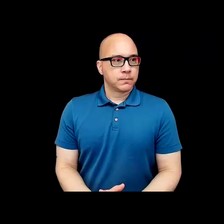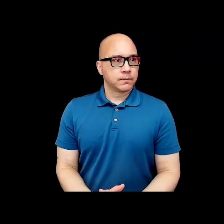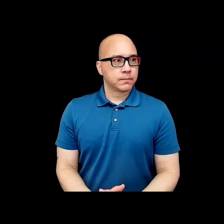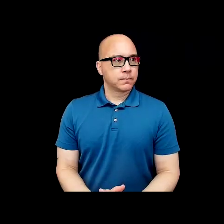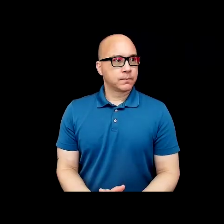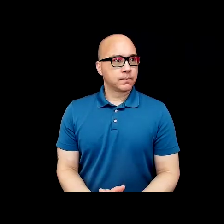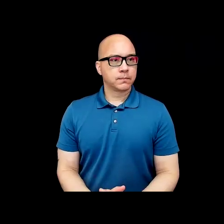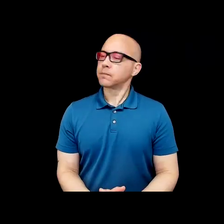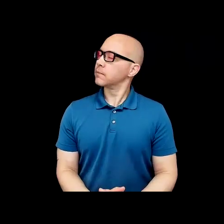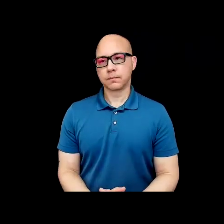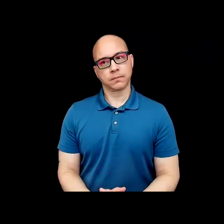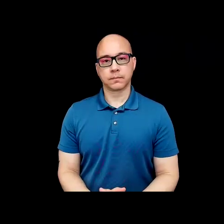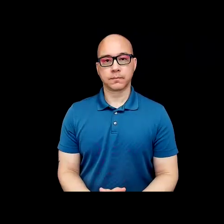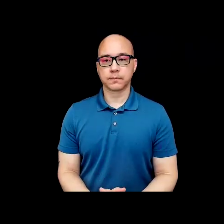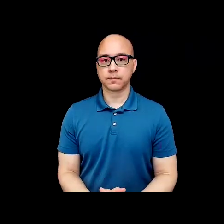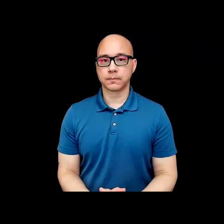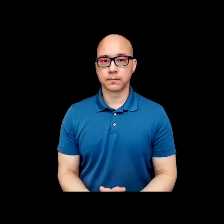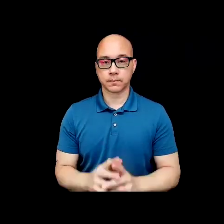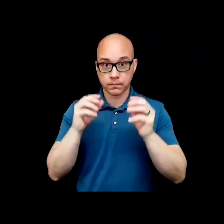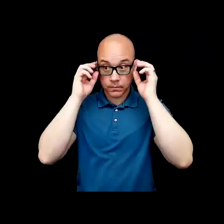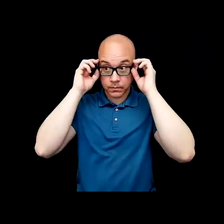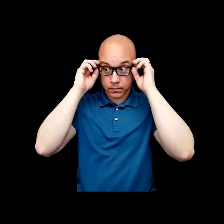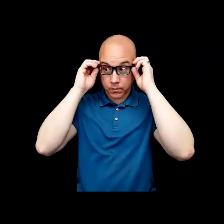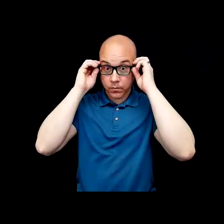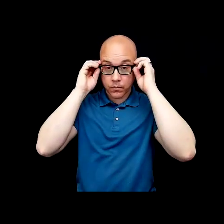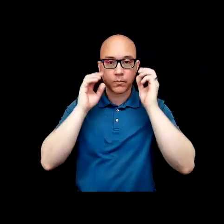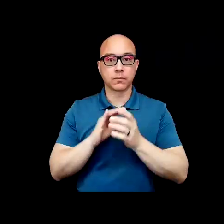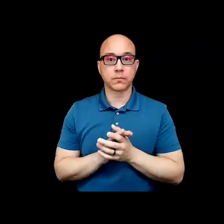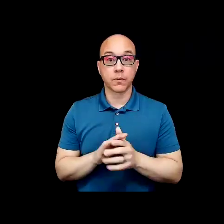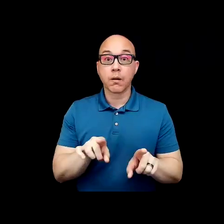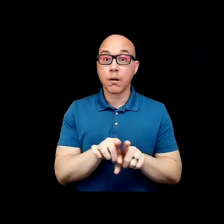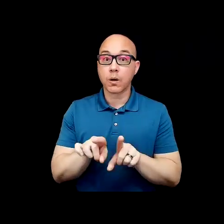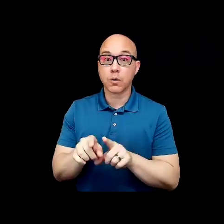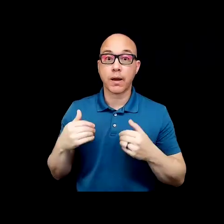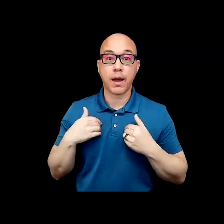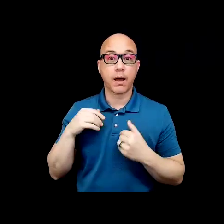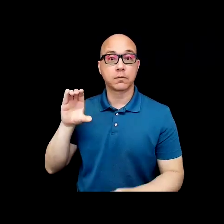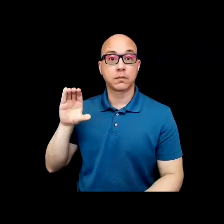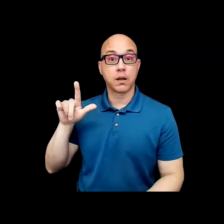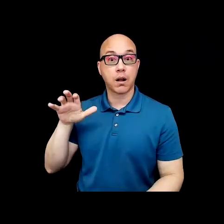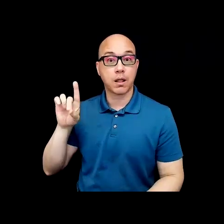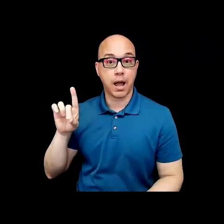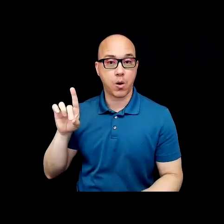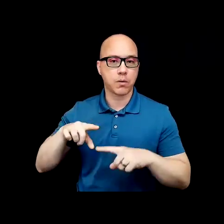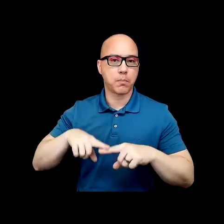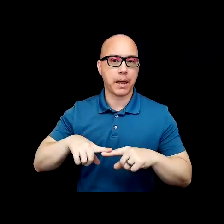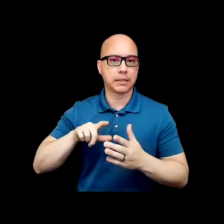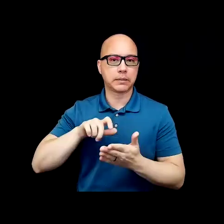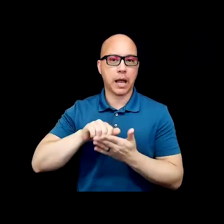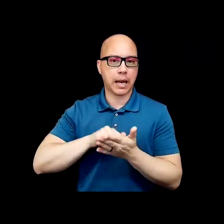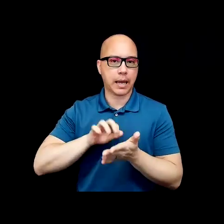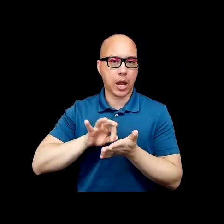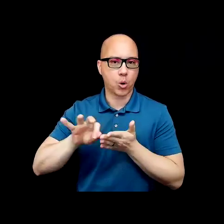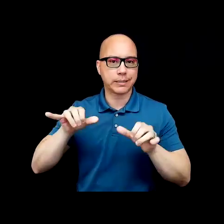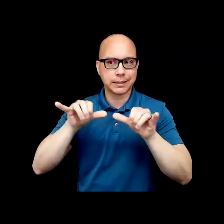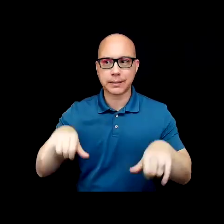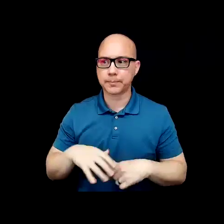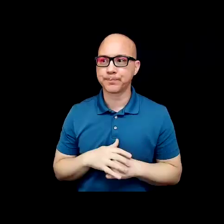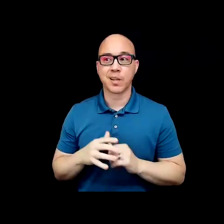So, you also have your Cloud-based accounting assessment. These could include QuickBooks Online,